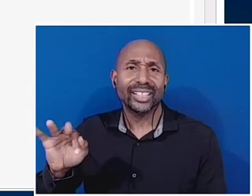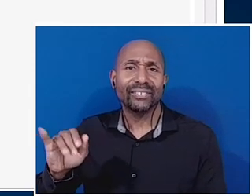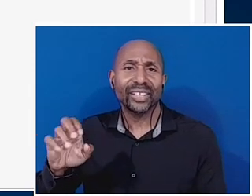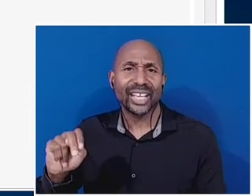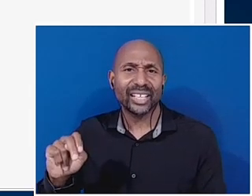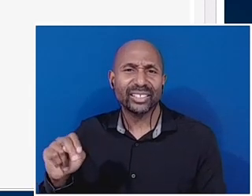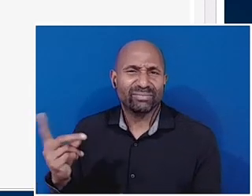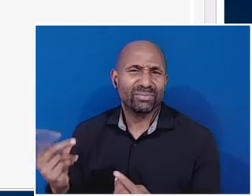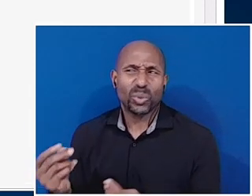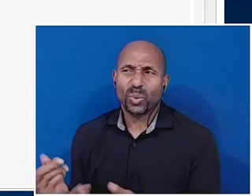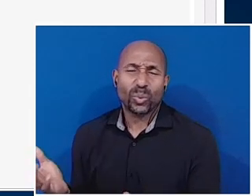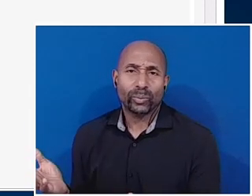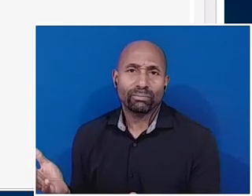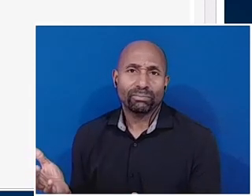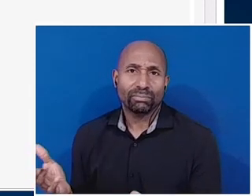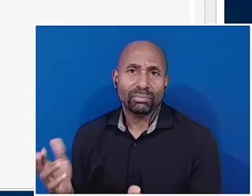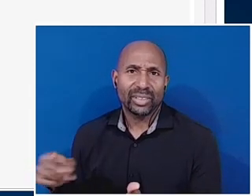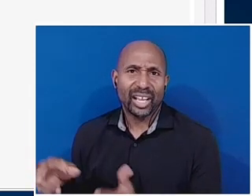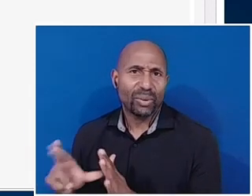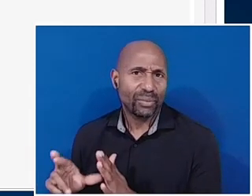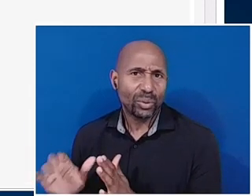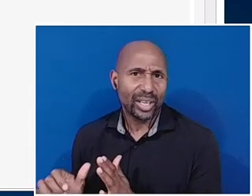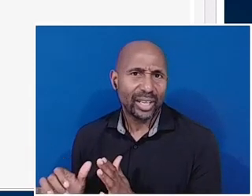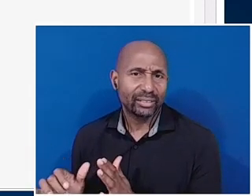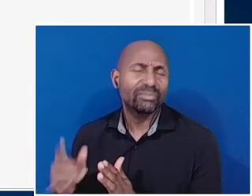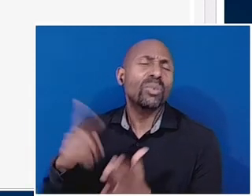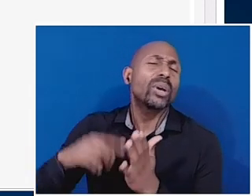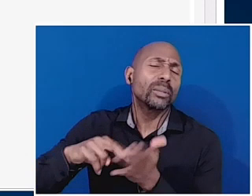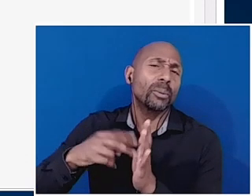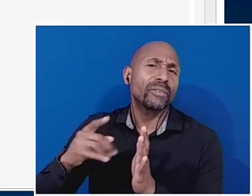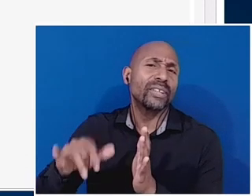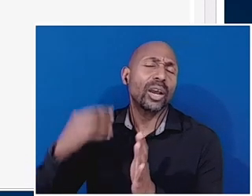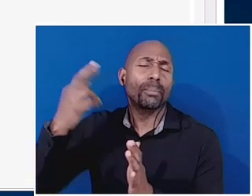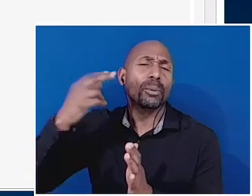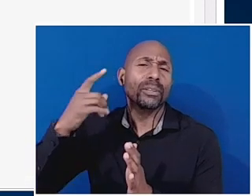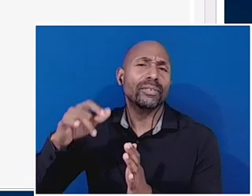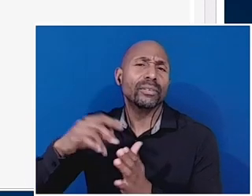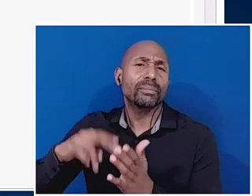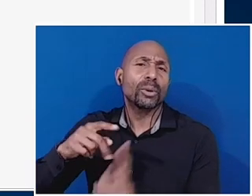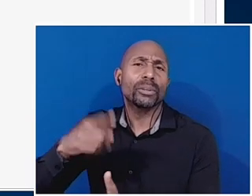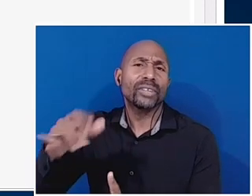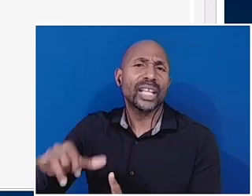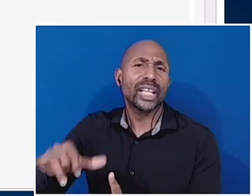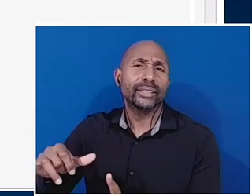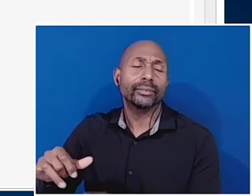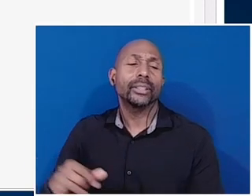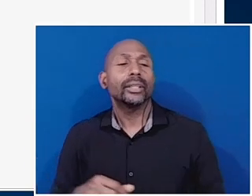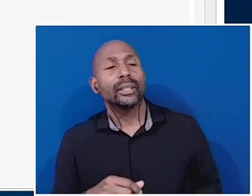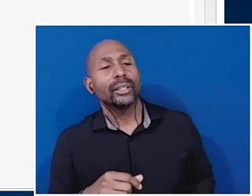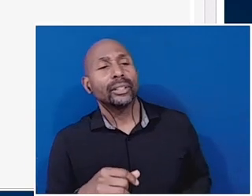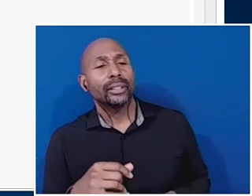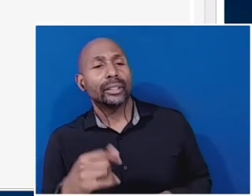I think it's more of information. I think we talked a lot about it. I don't want to continue on about the